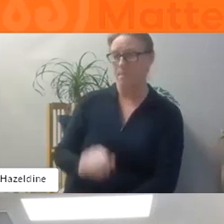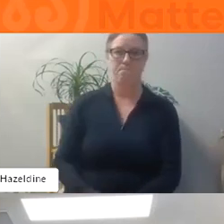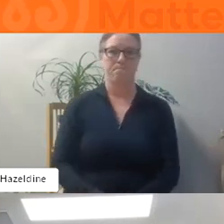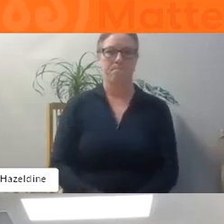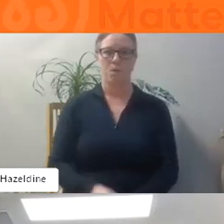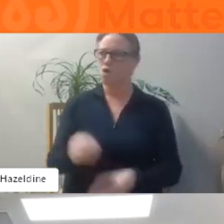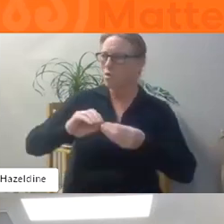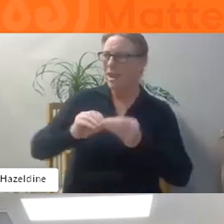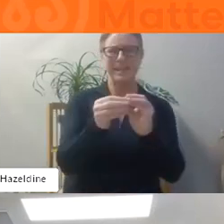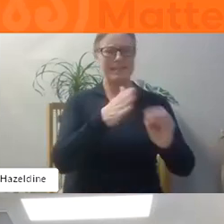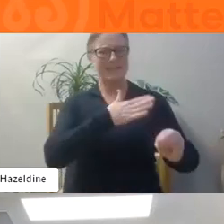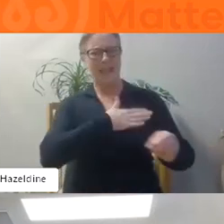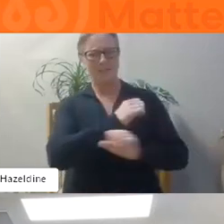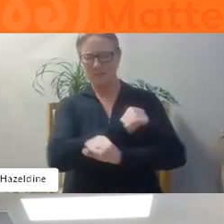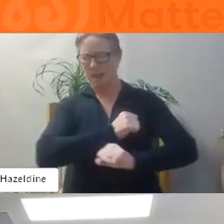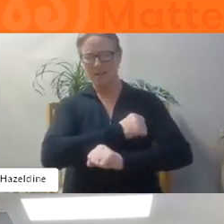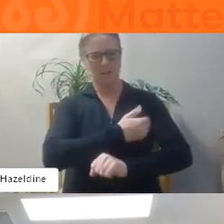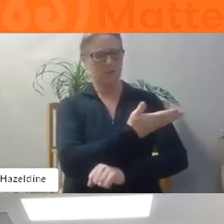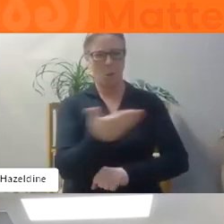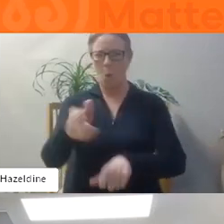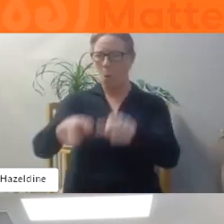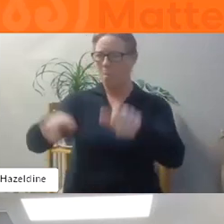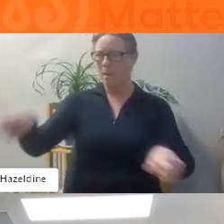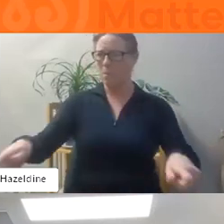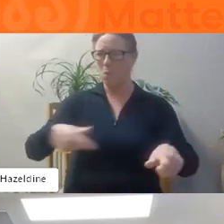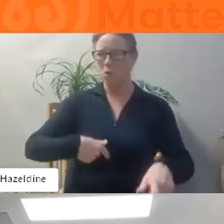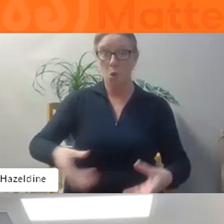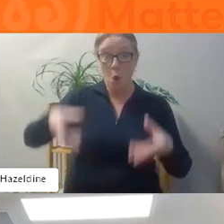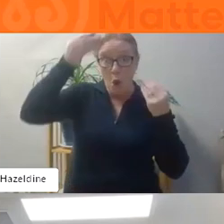Create safe spaces for everyone to unlearn, because I think right